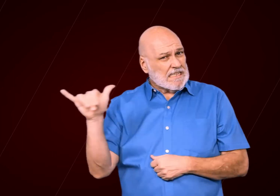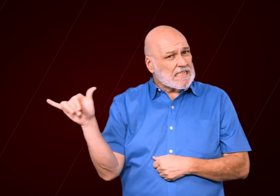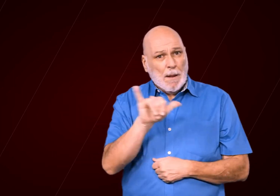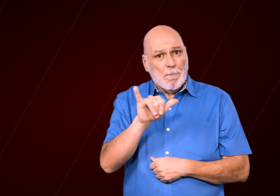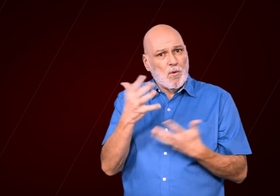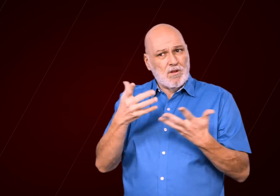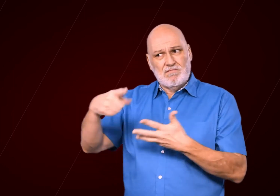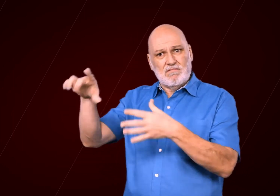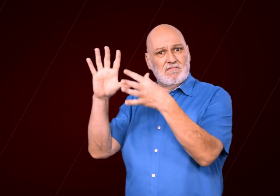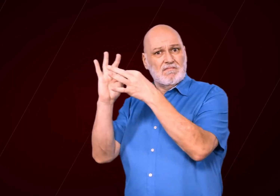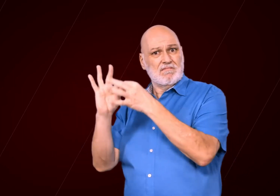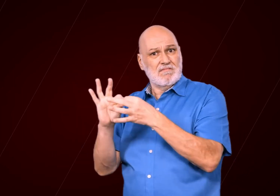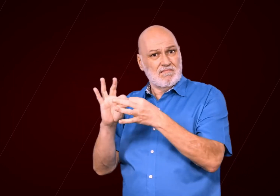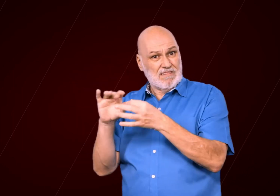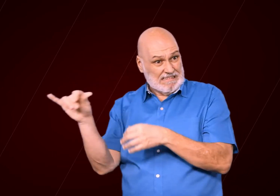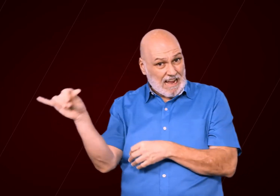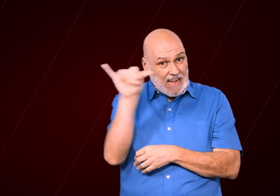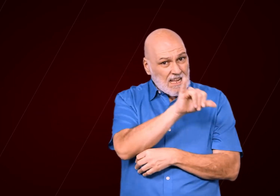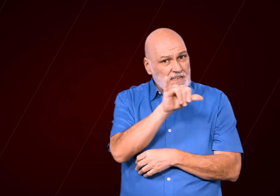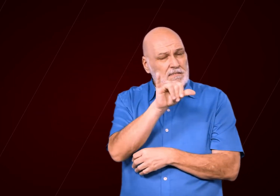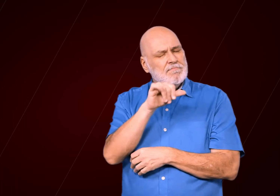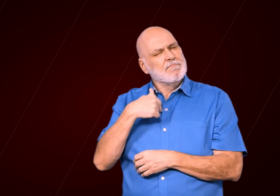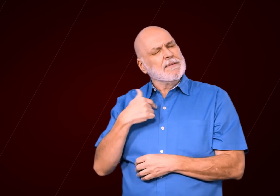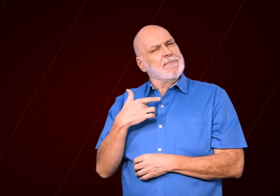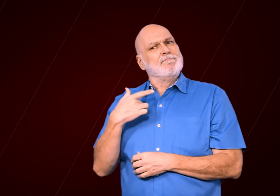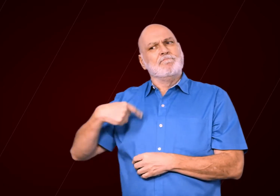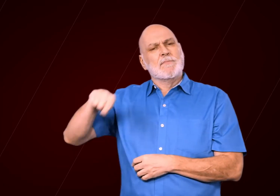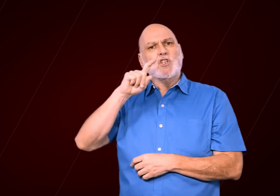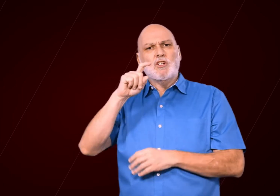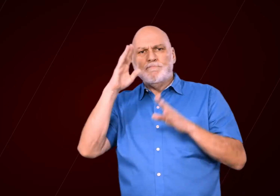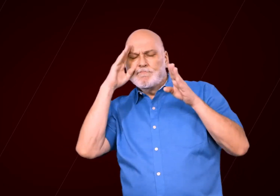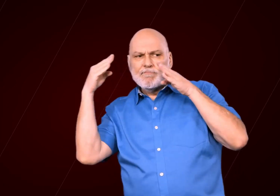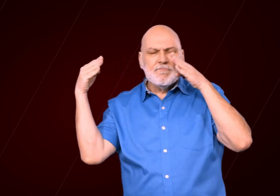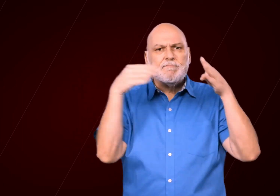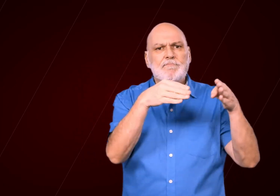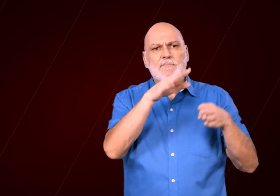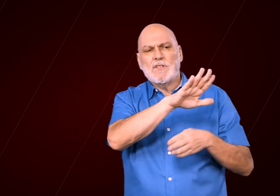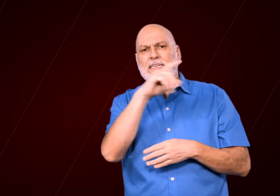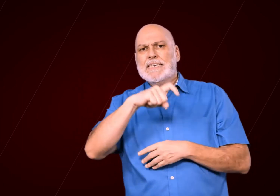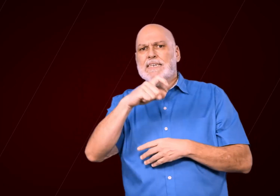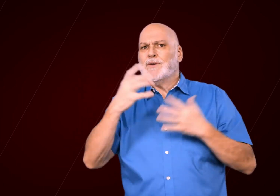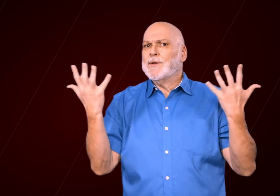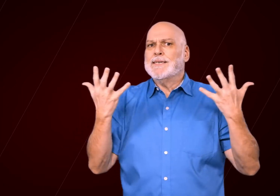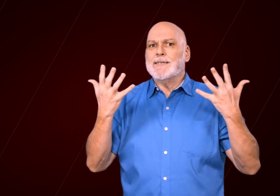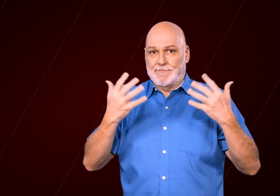They need to be more engaged than ever.